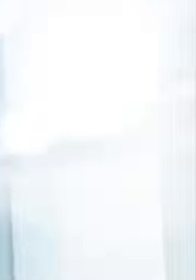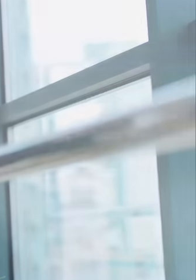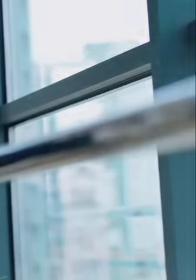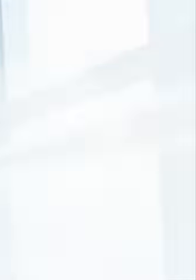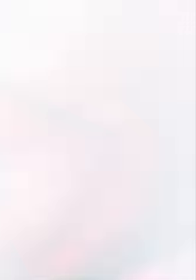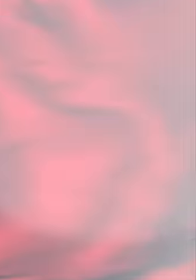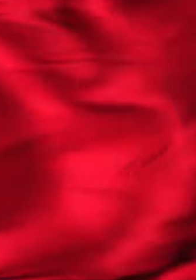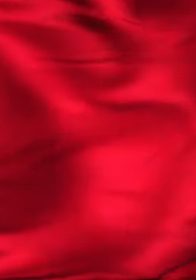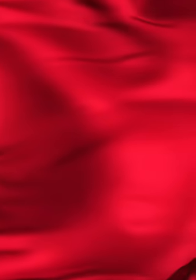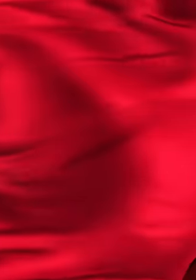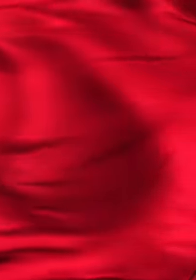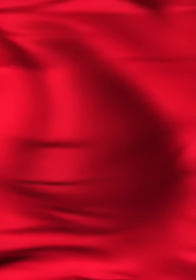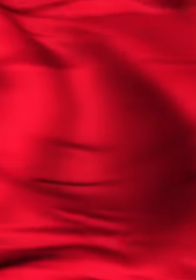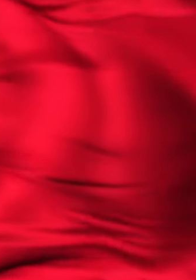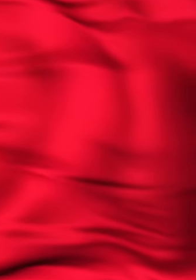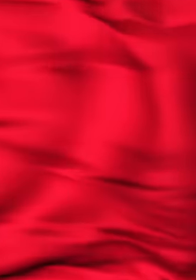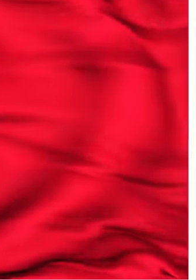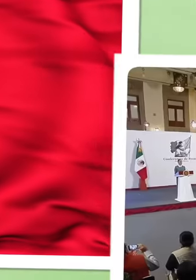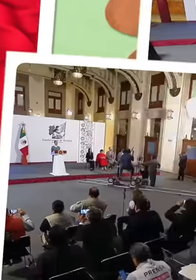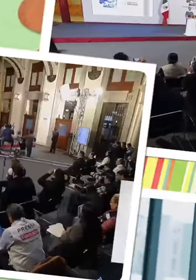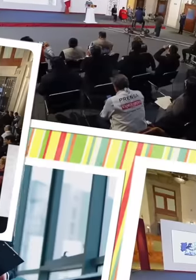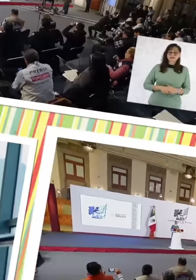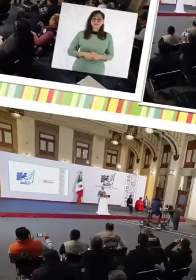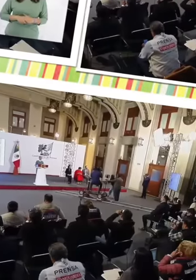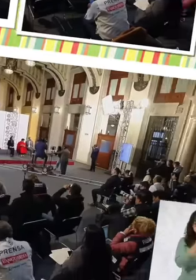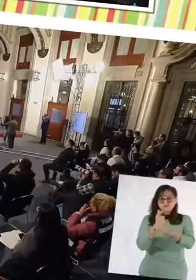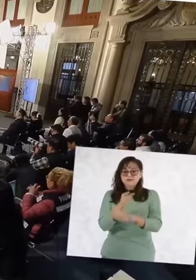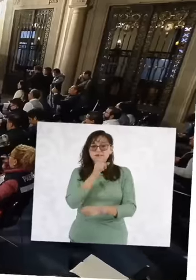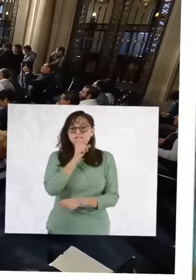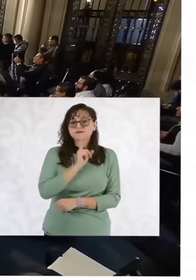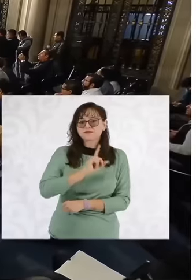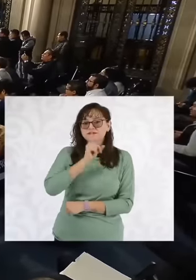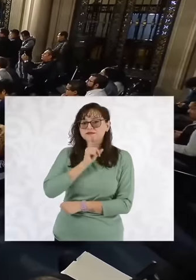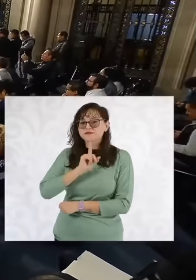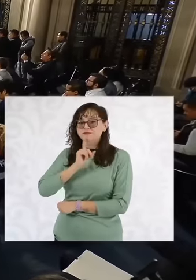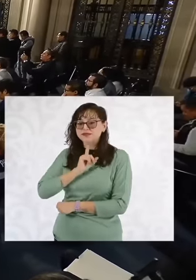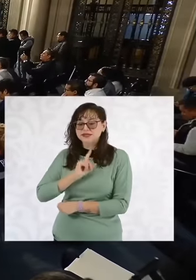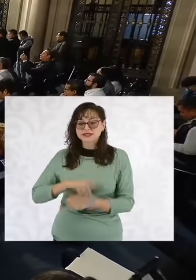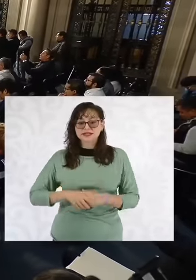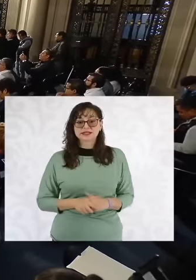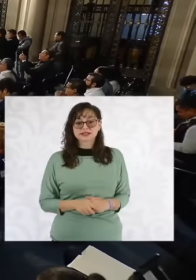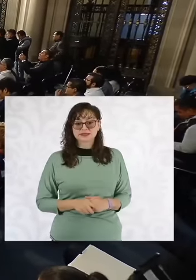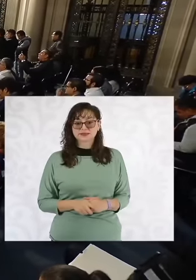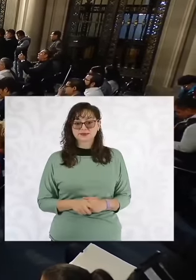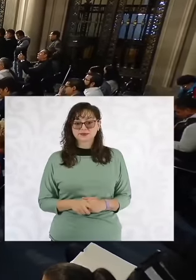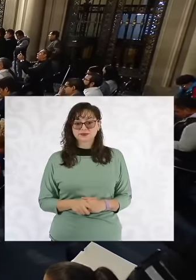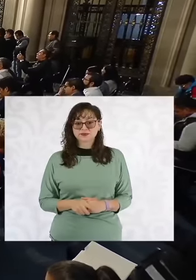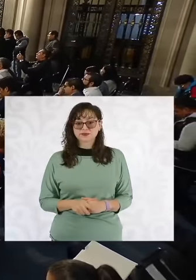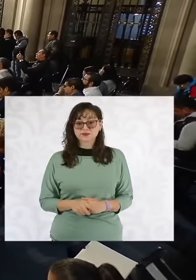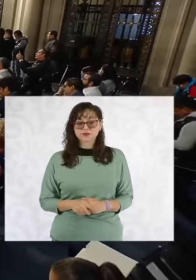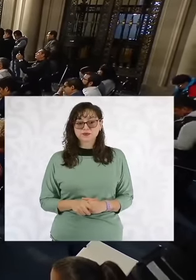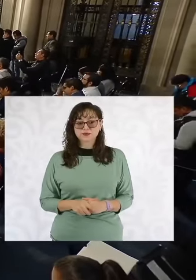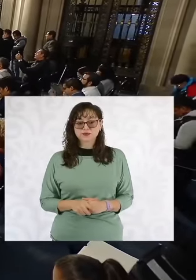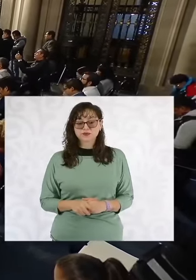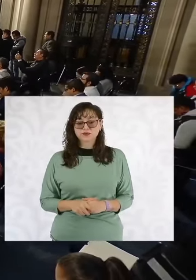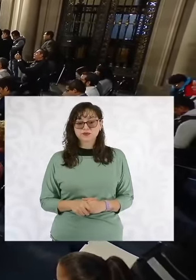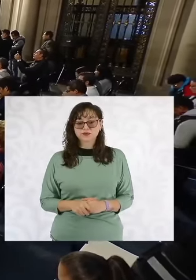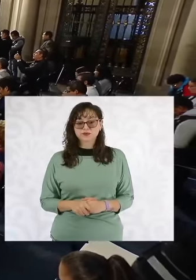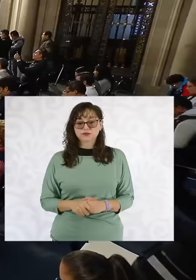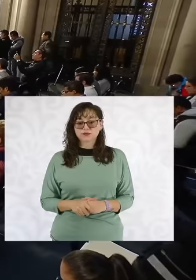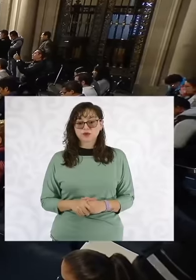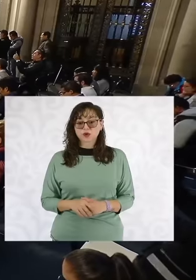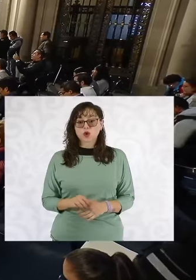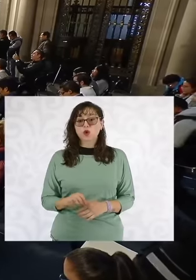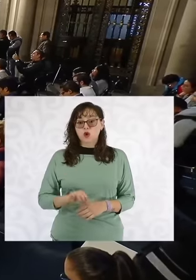of the nation, today we want today we are going to sign here at the conference in the morning